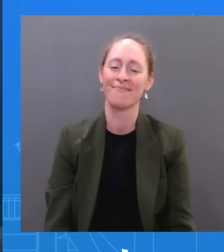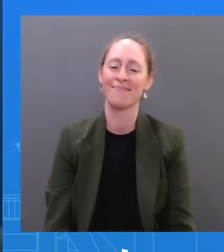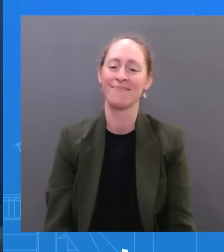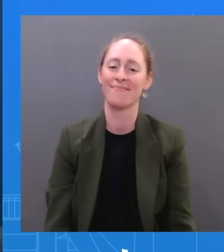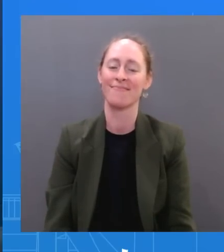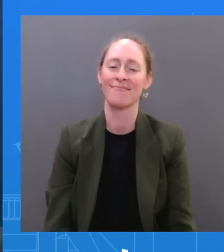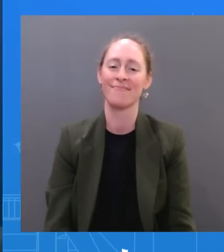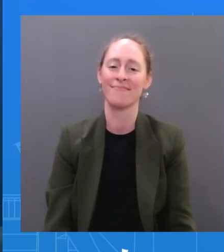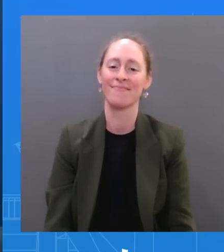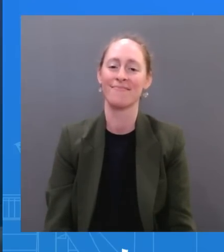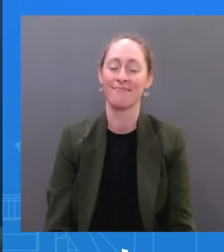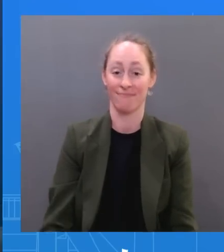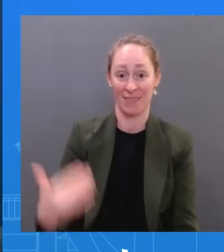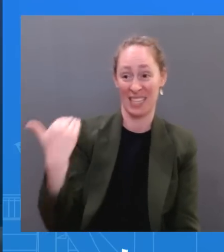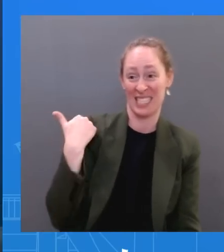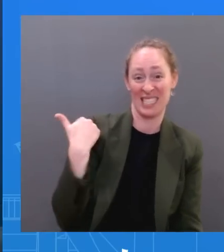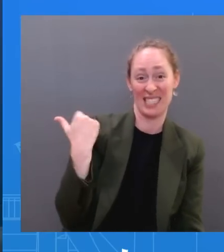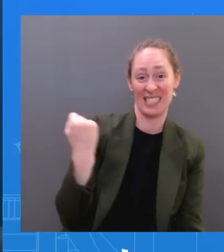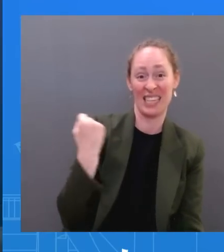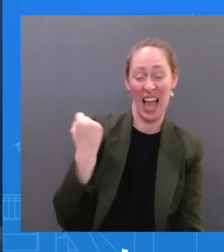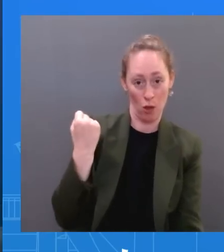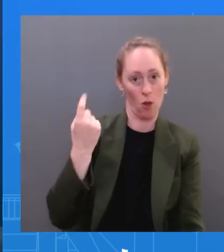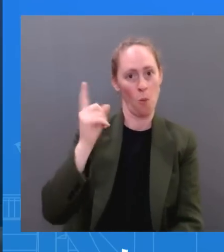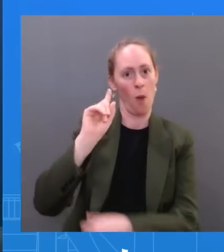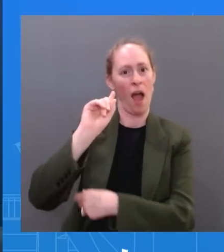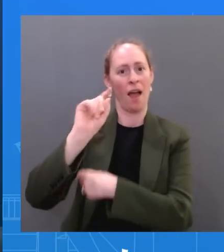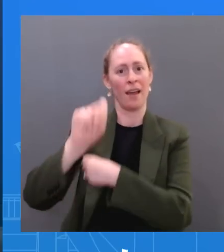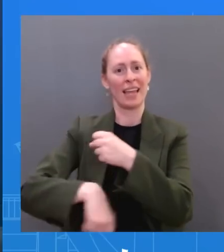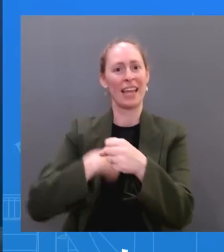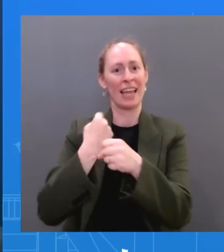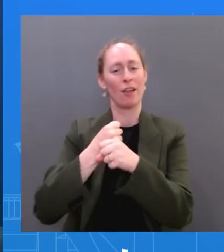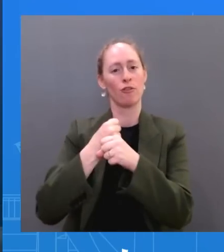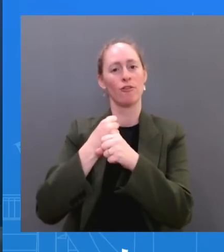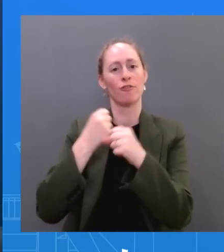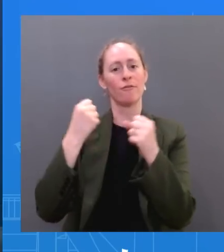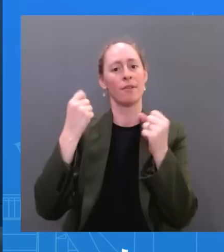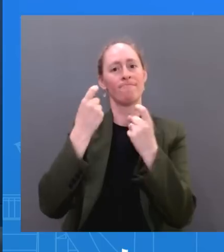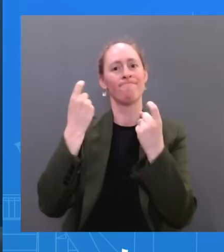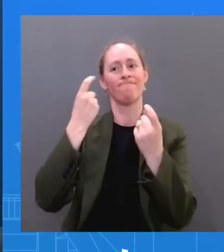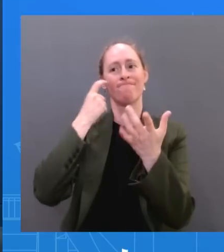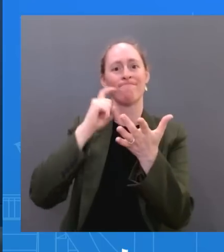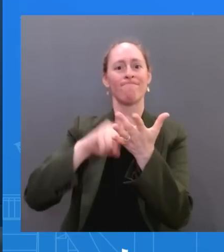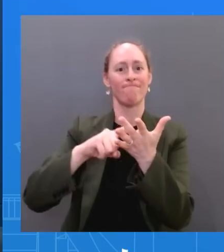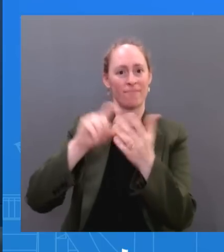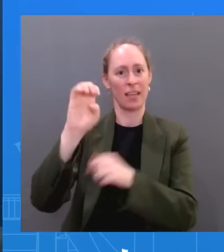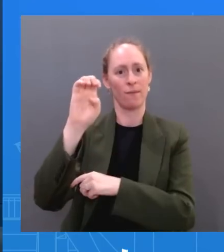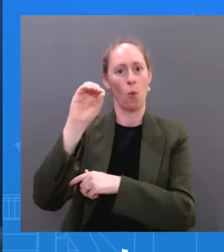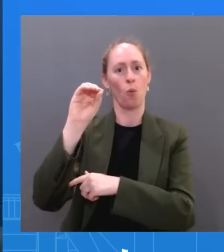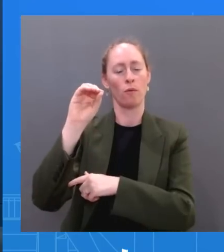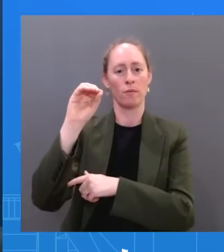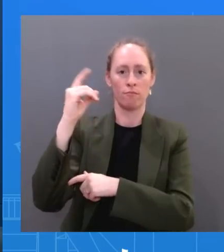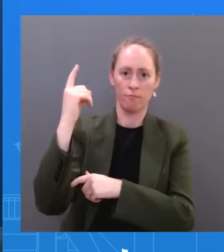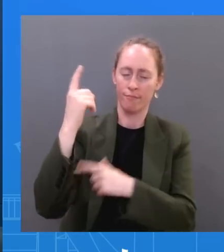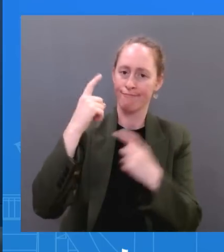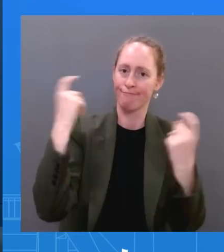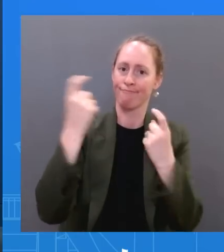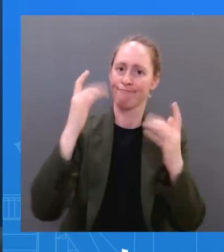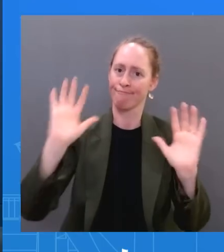Across the American Economy. This EO prompted a government-wide effort to help lower prices, raise wages,